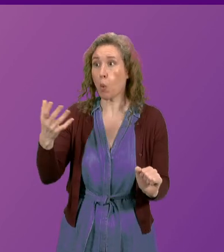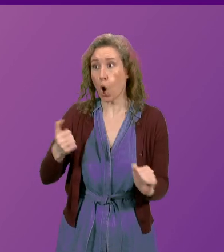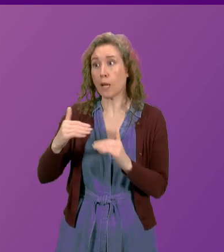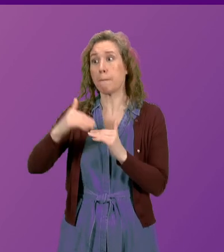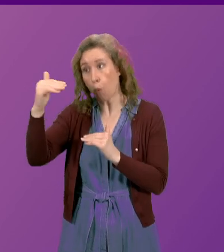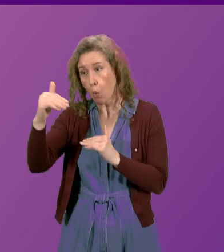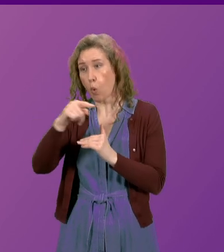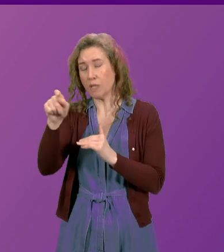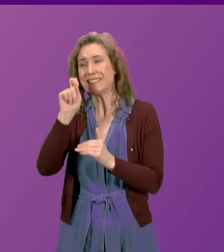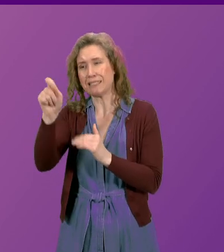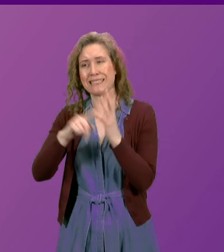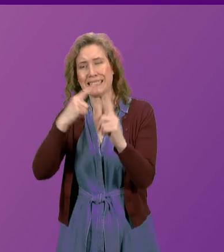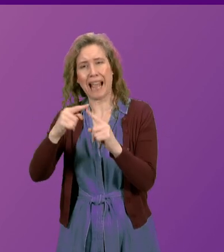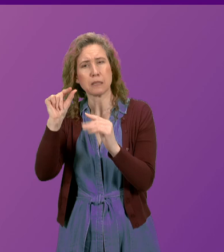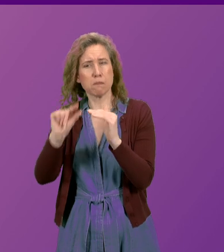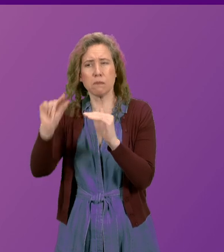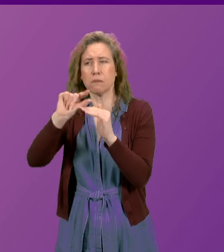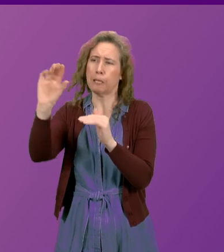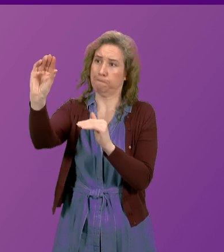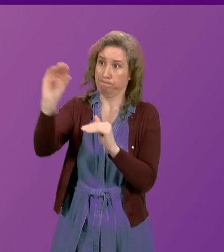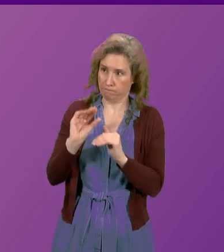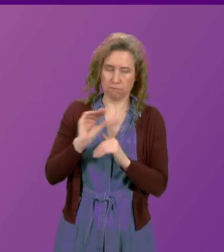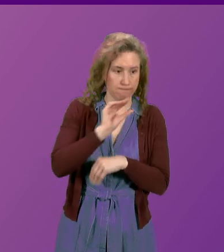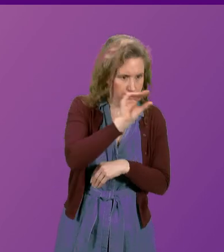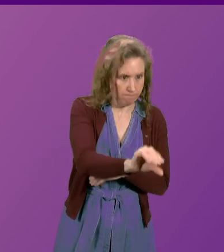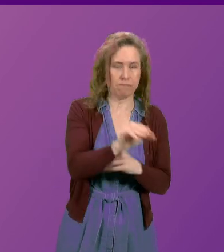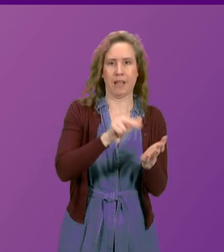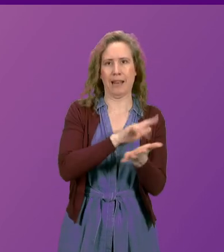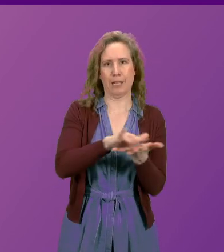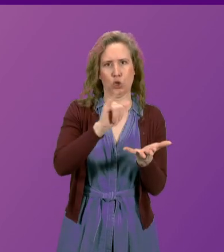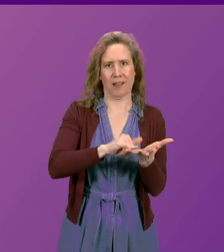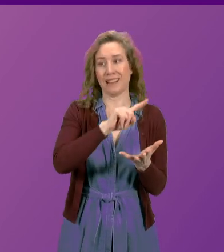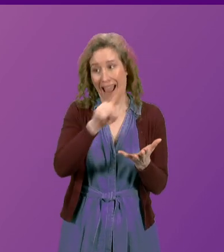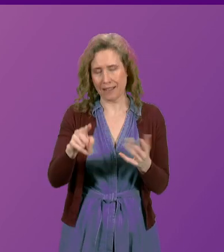more in taxation to enable us to invest more in the health service and in social care. That is